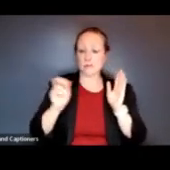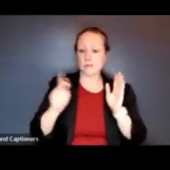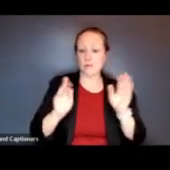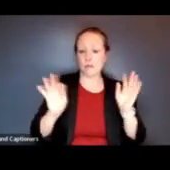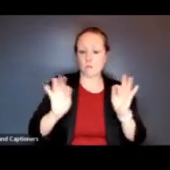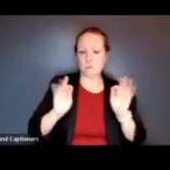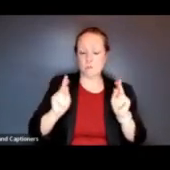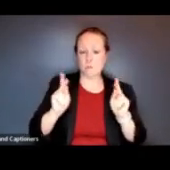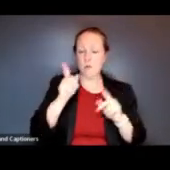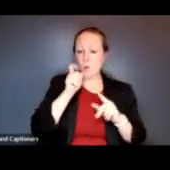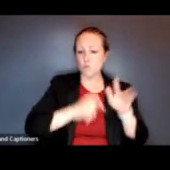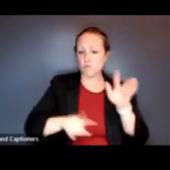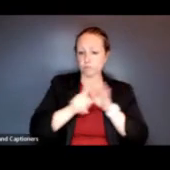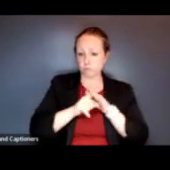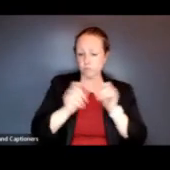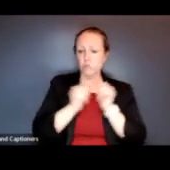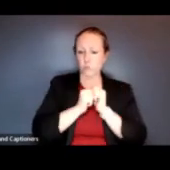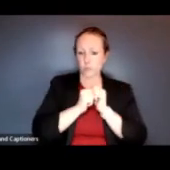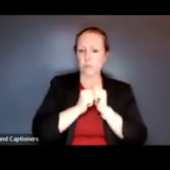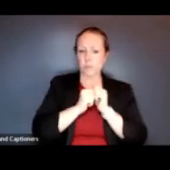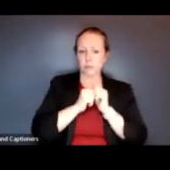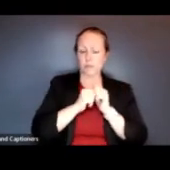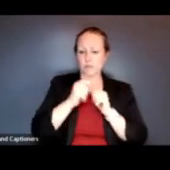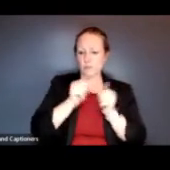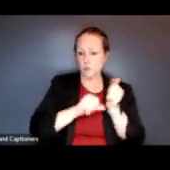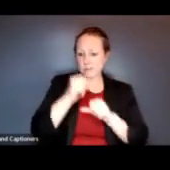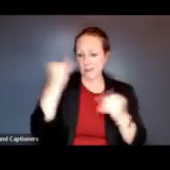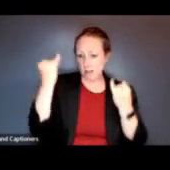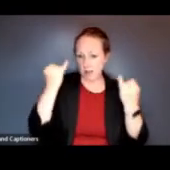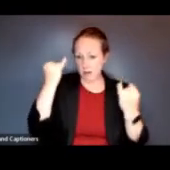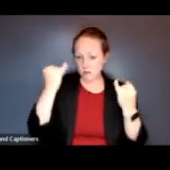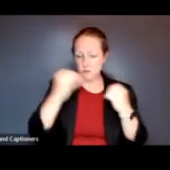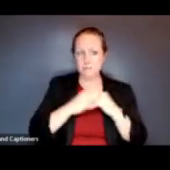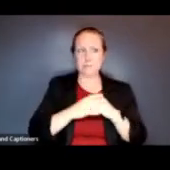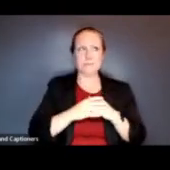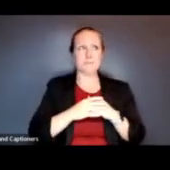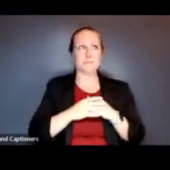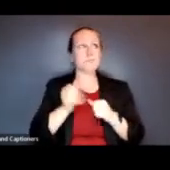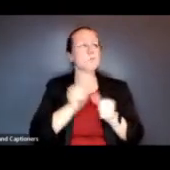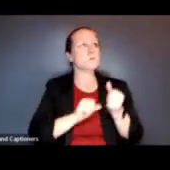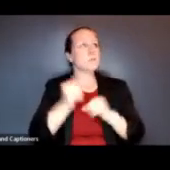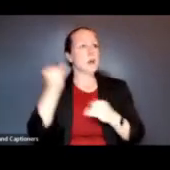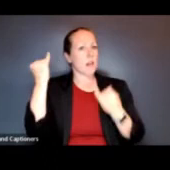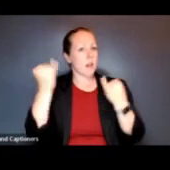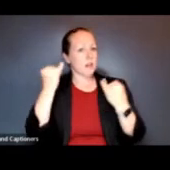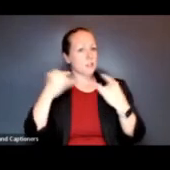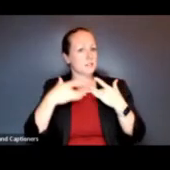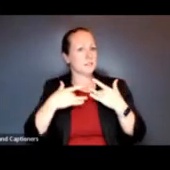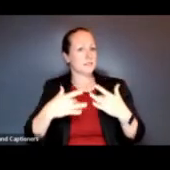ideation. Suicidal ideation usually occurs in the context of